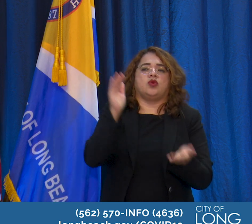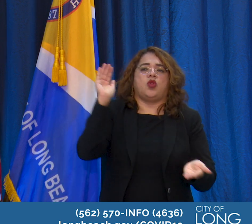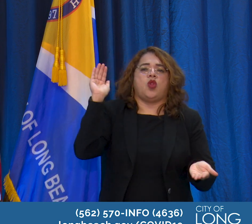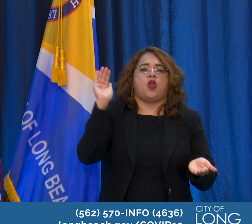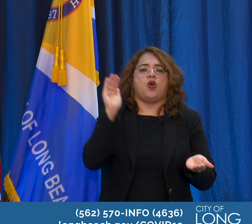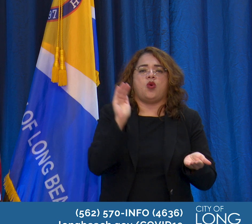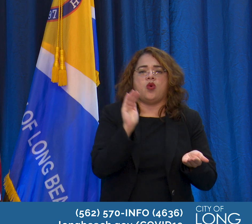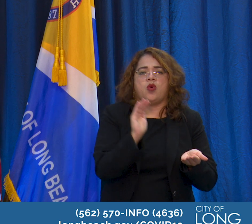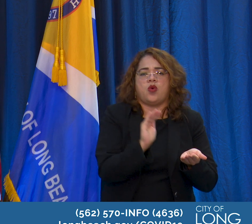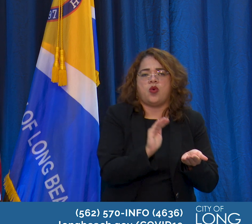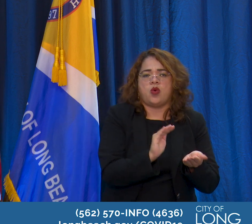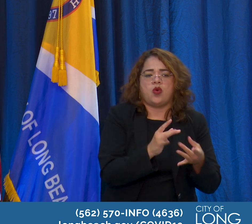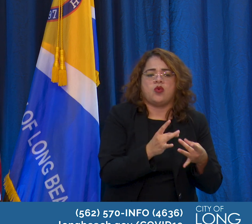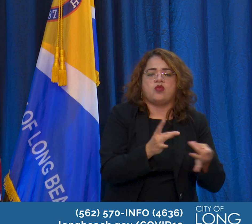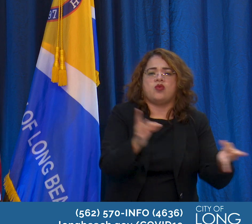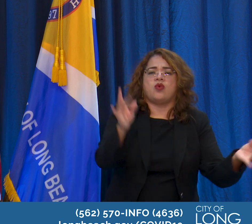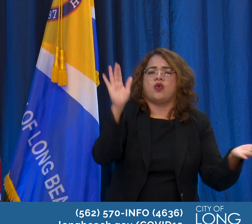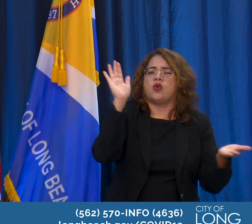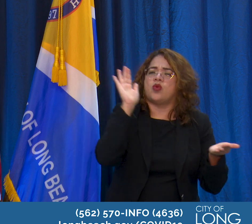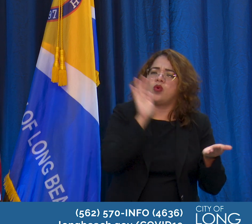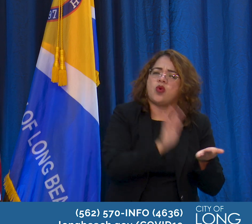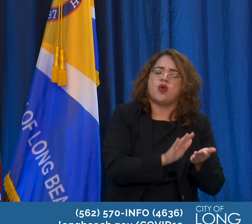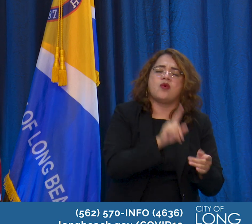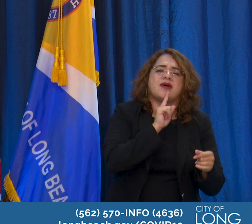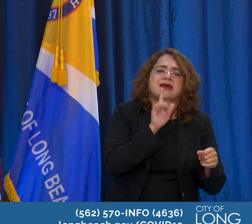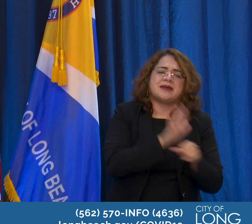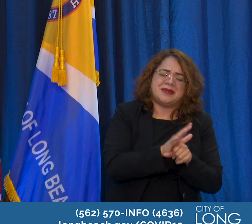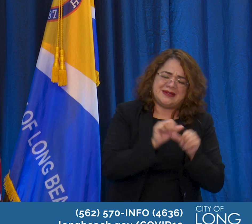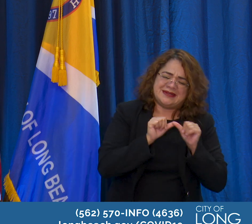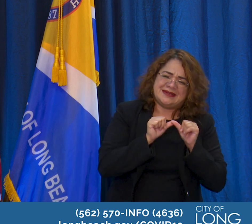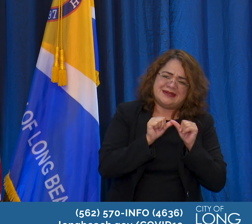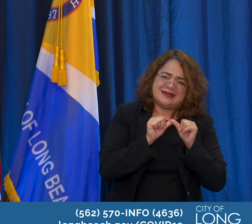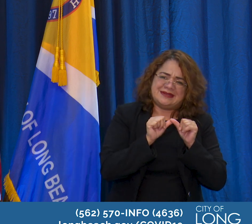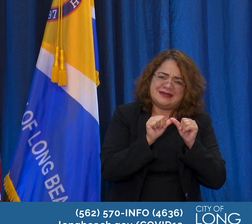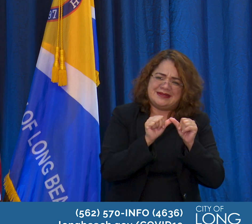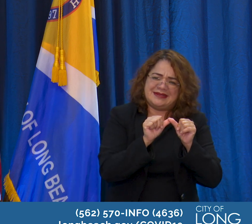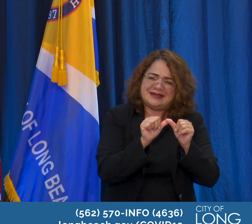committed in the next couple of weeks, if we continue to head in this direction, that